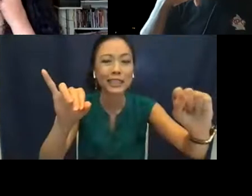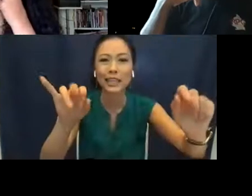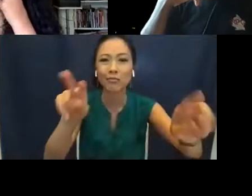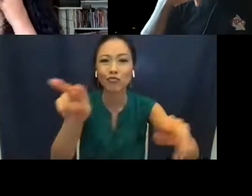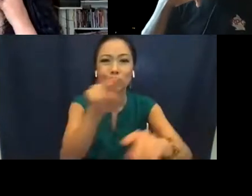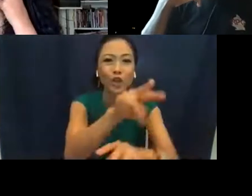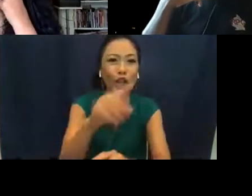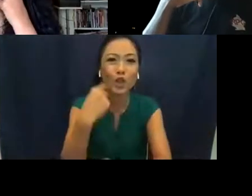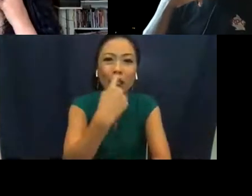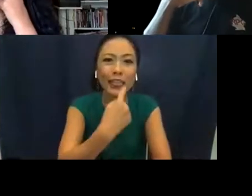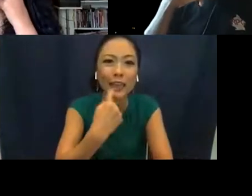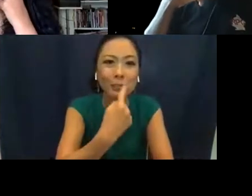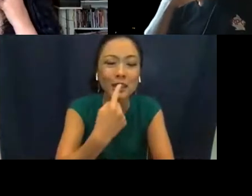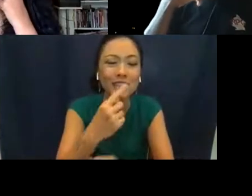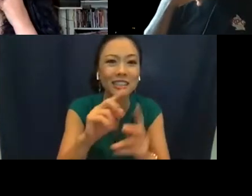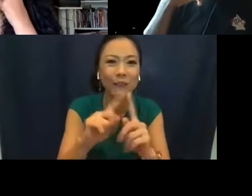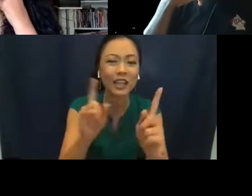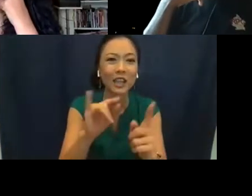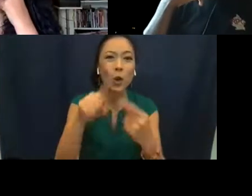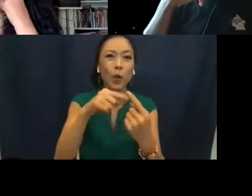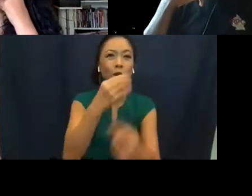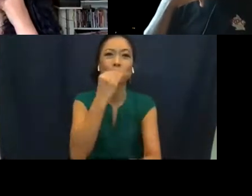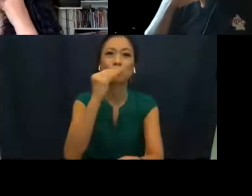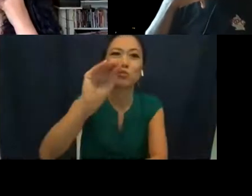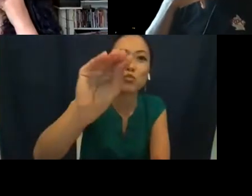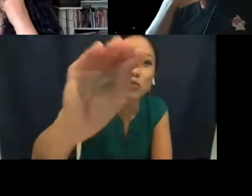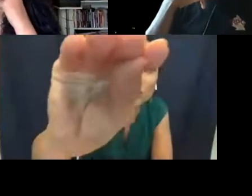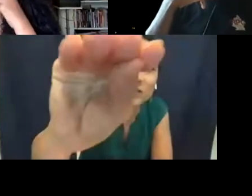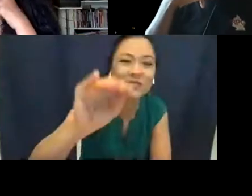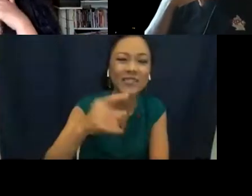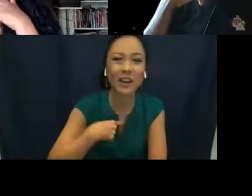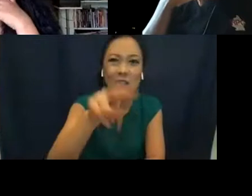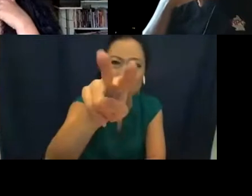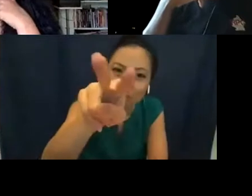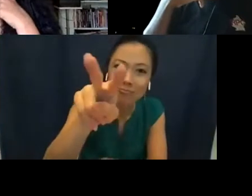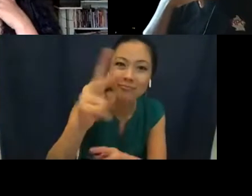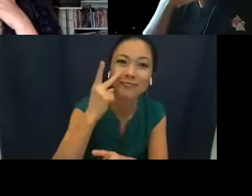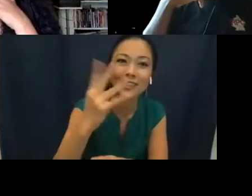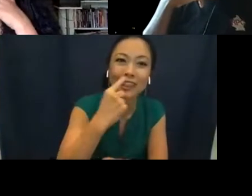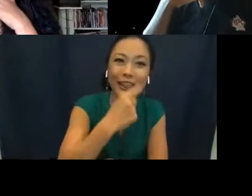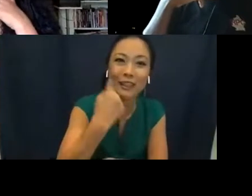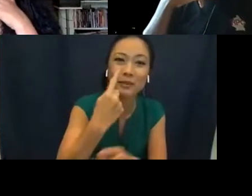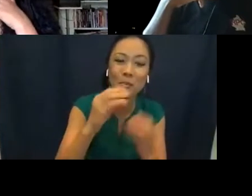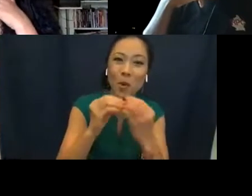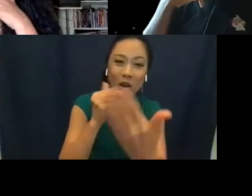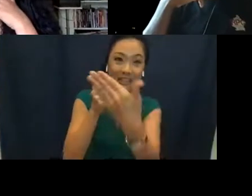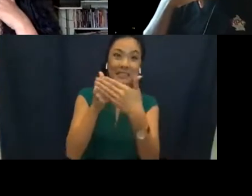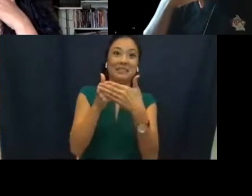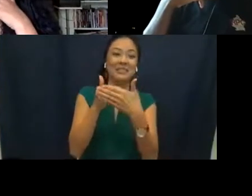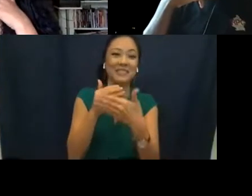your lips so intimately otherwise, and so I think there is that, but I do think there